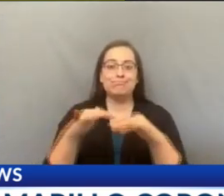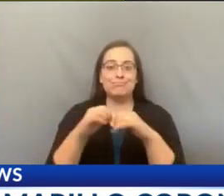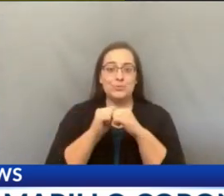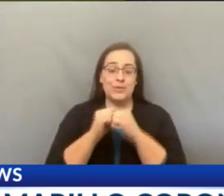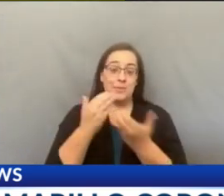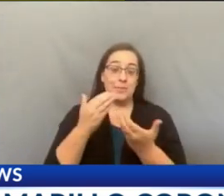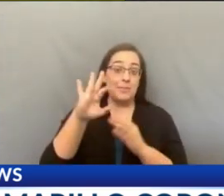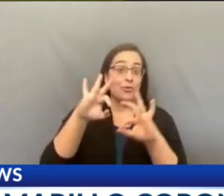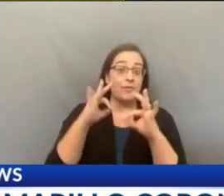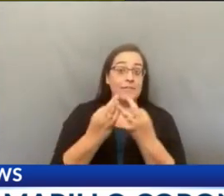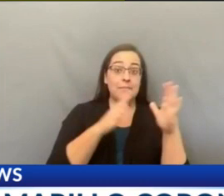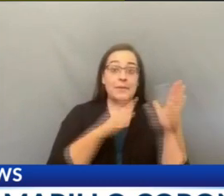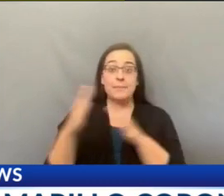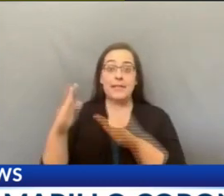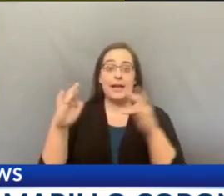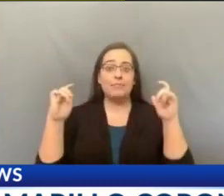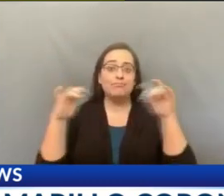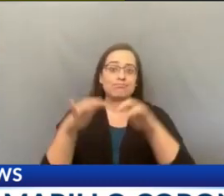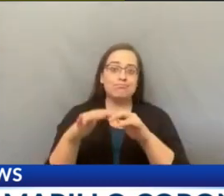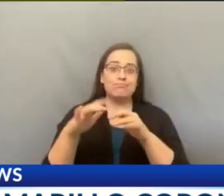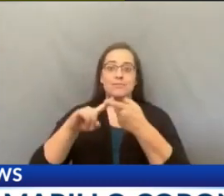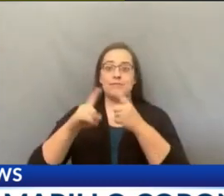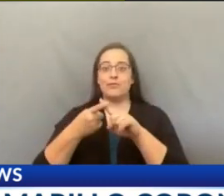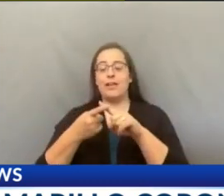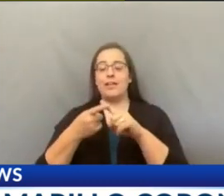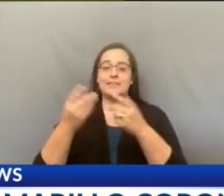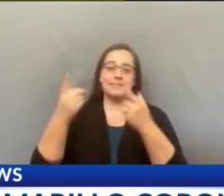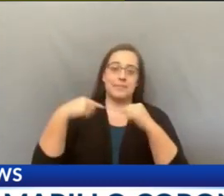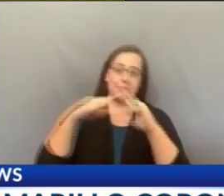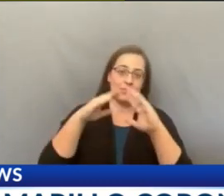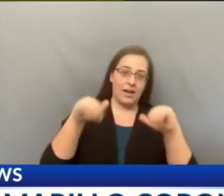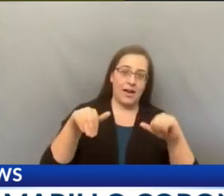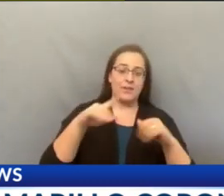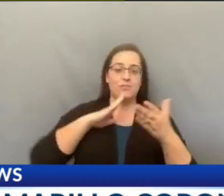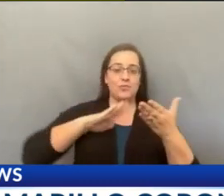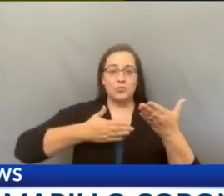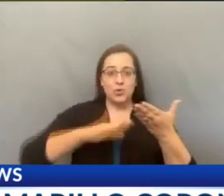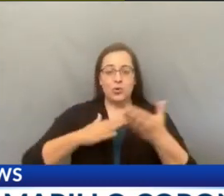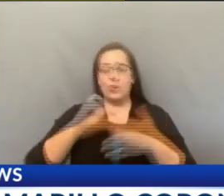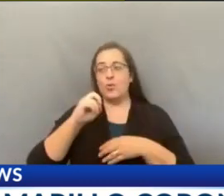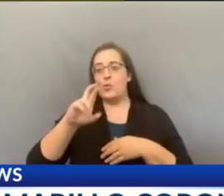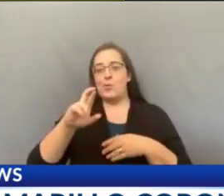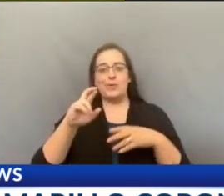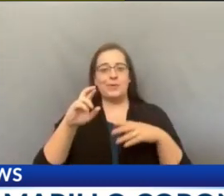VIRUS TO EACH OTHER. IT WILL BE TEMPTING BECAUSE IT IS MEMORIAL DAY WEEKEND AS WE